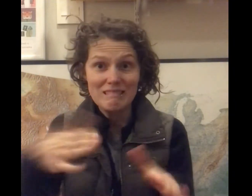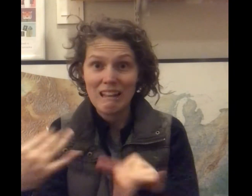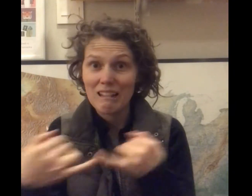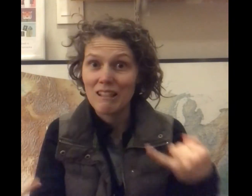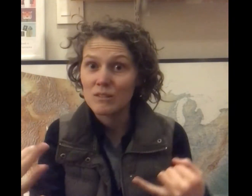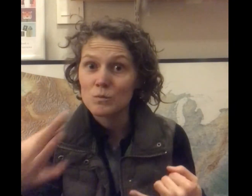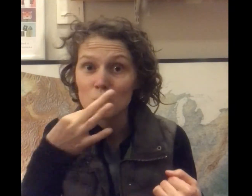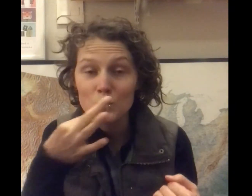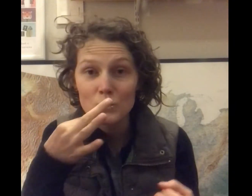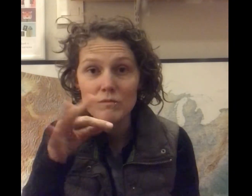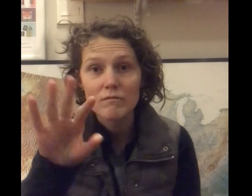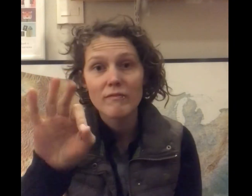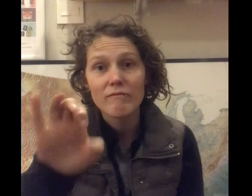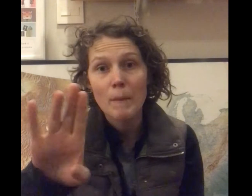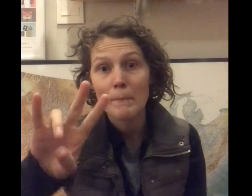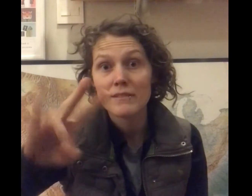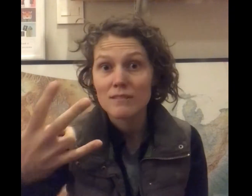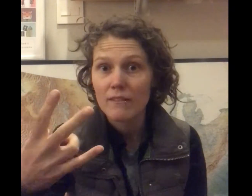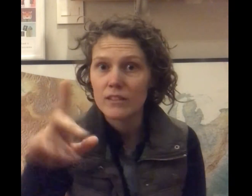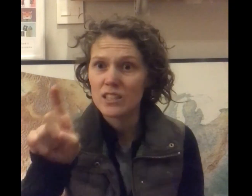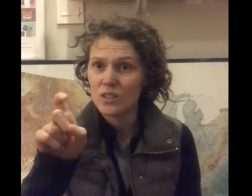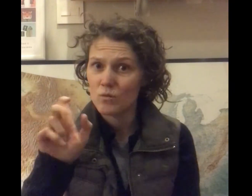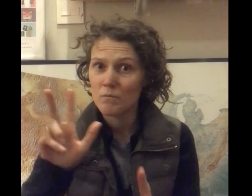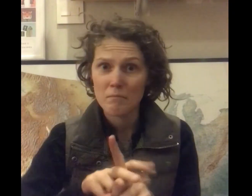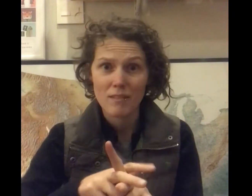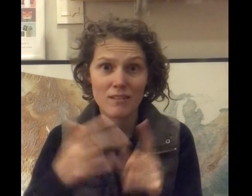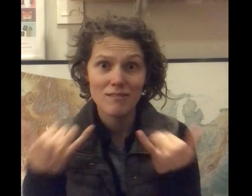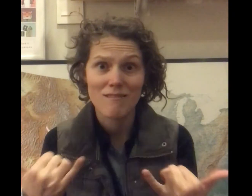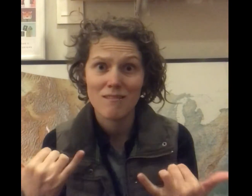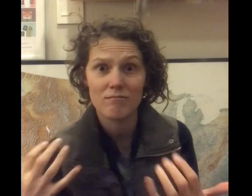Be aware the February 7th deadline for the application is fast approaching!